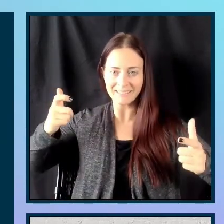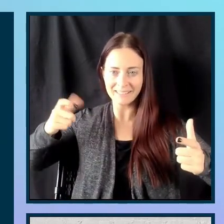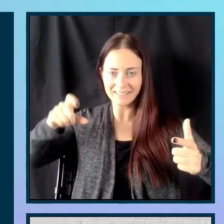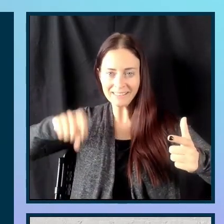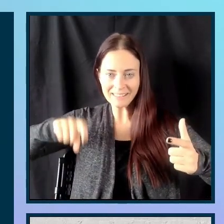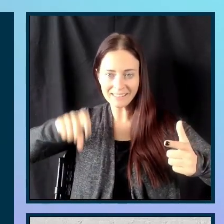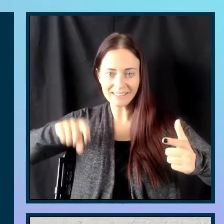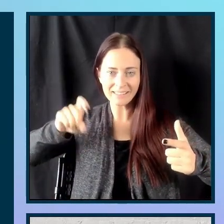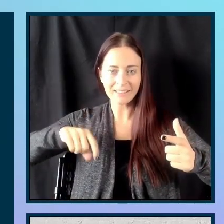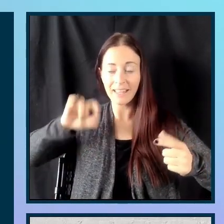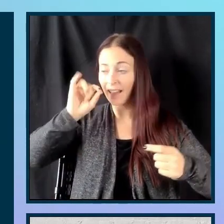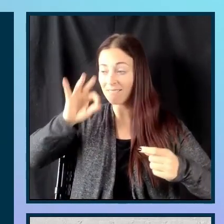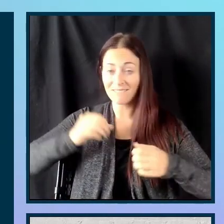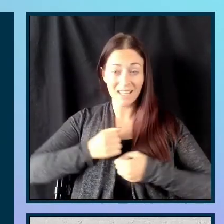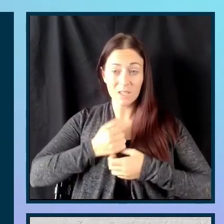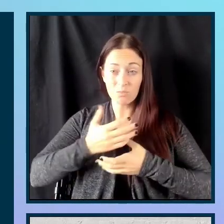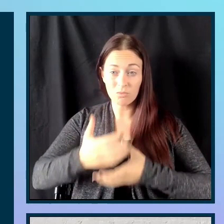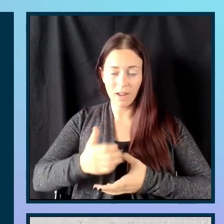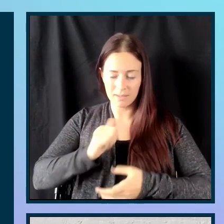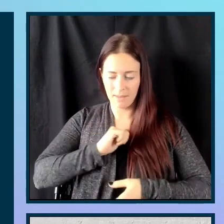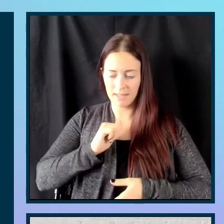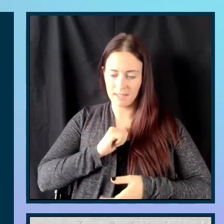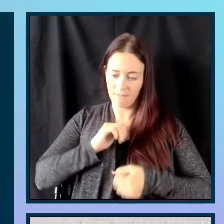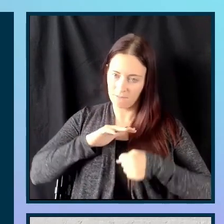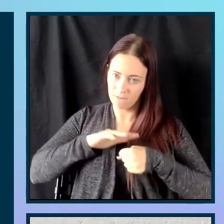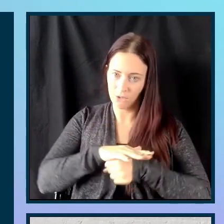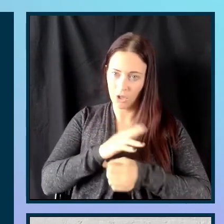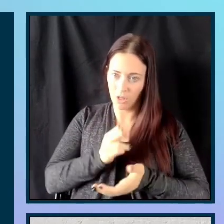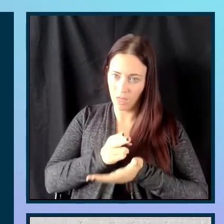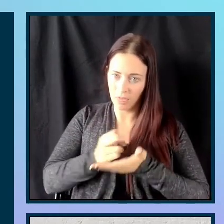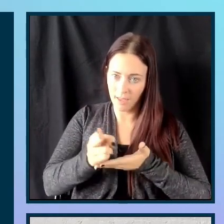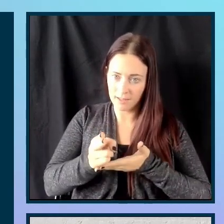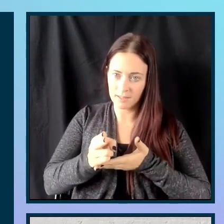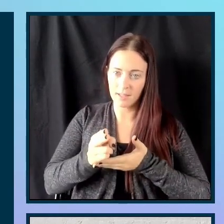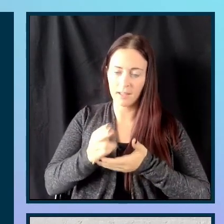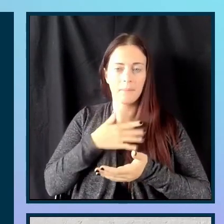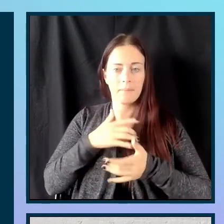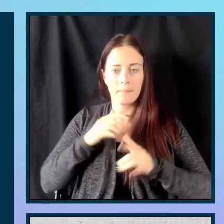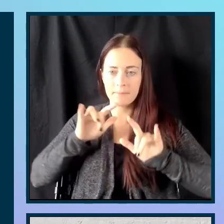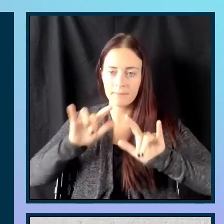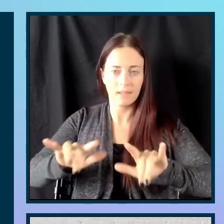with all my energy, love and care, then to me, I've gone big.